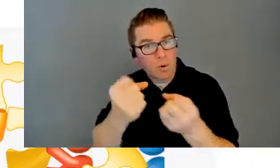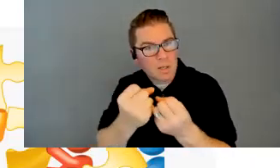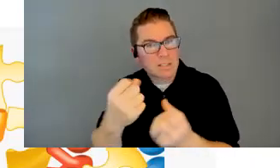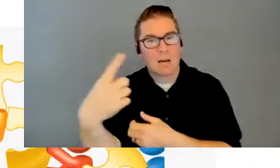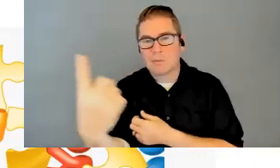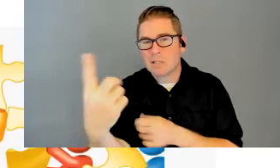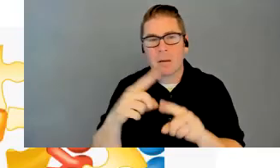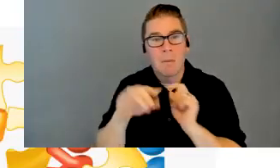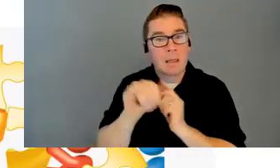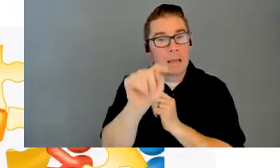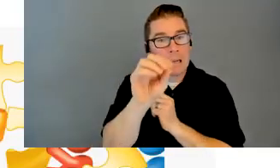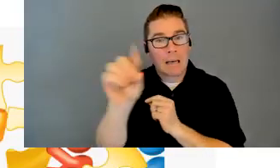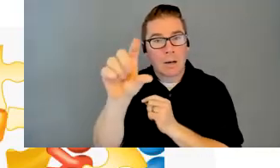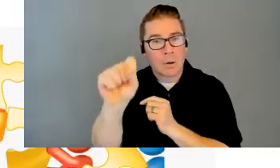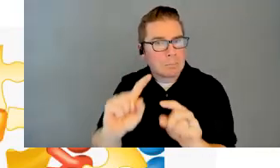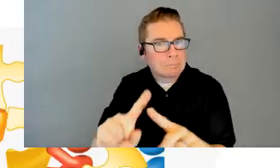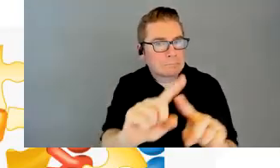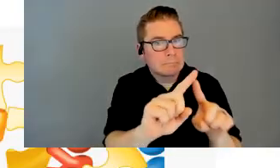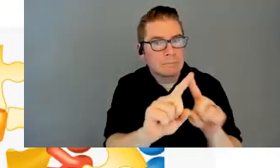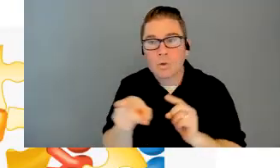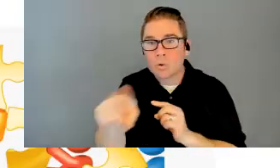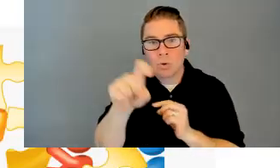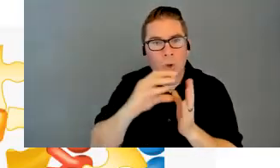They help you become so much more efficient in teaching,